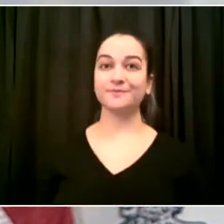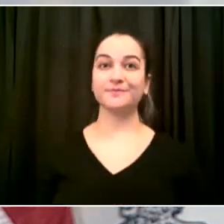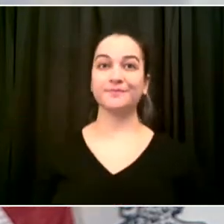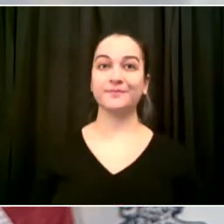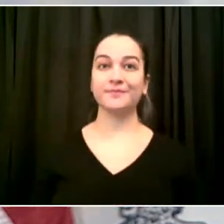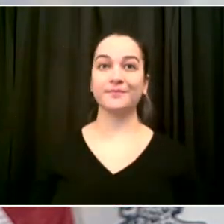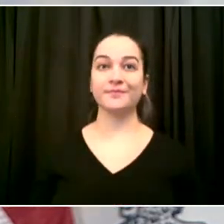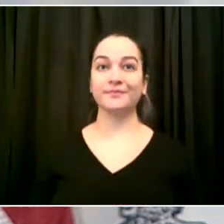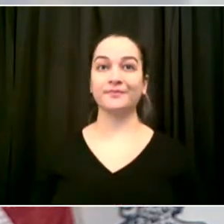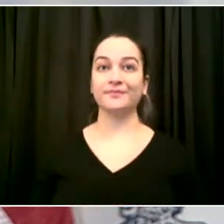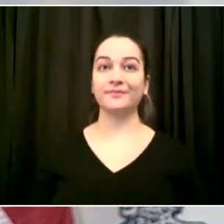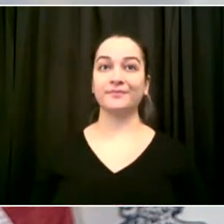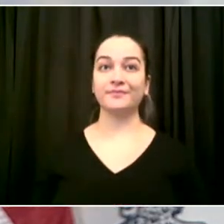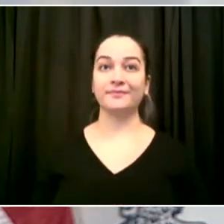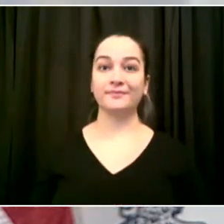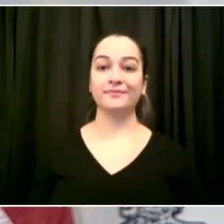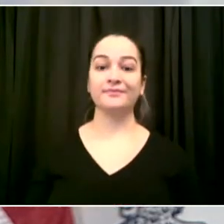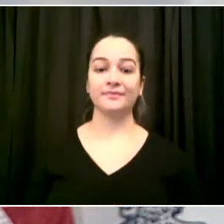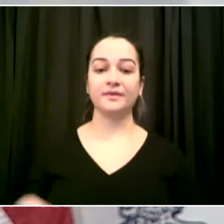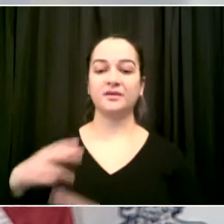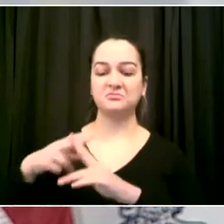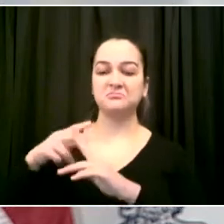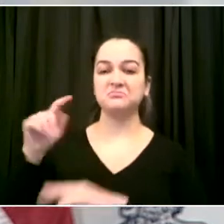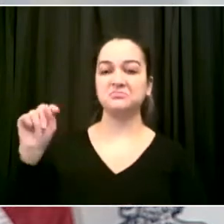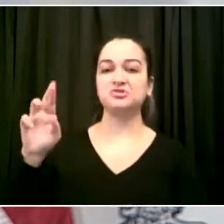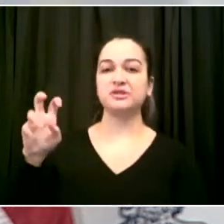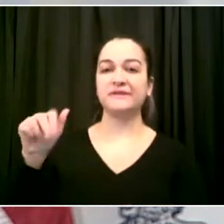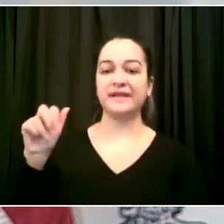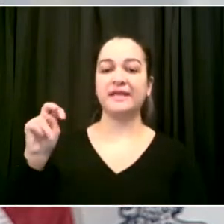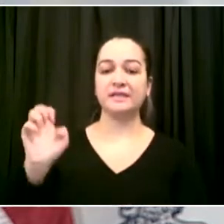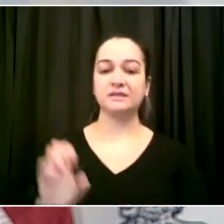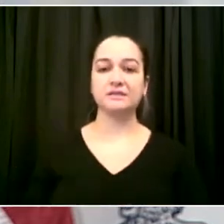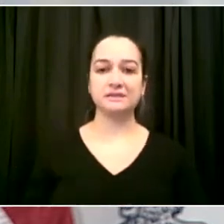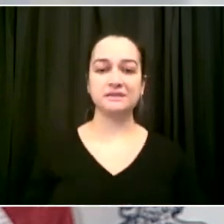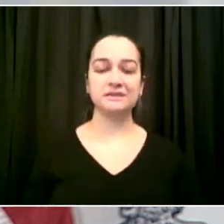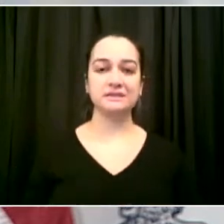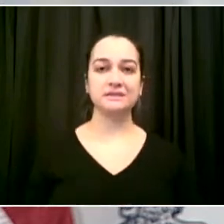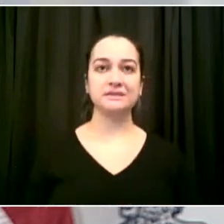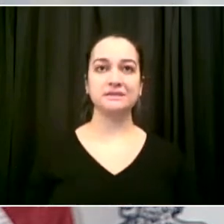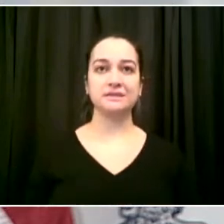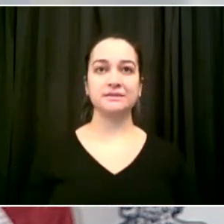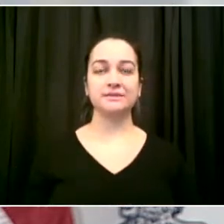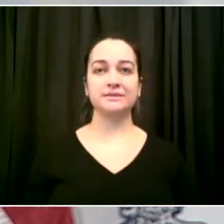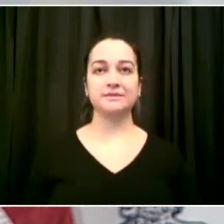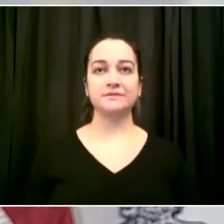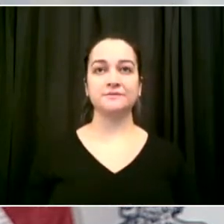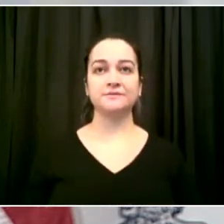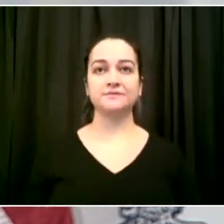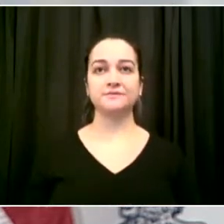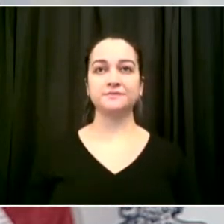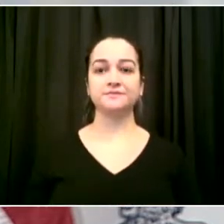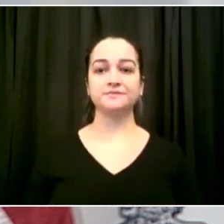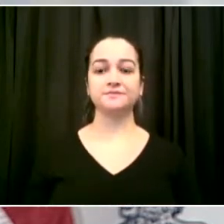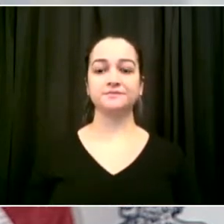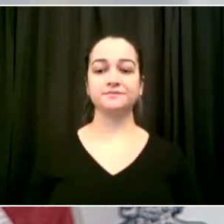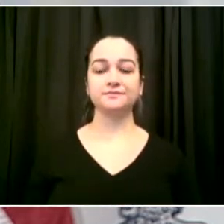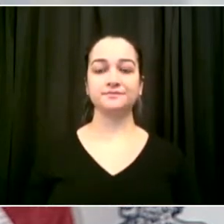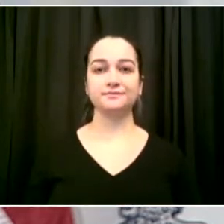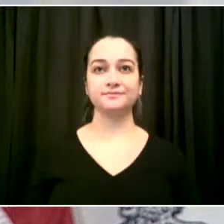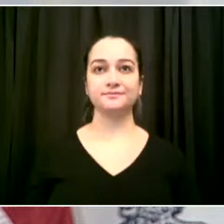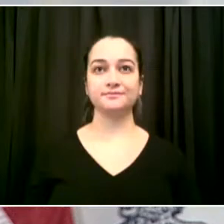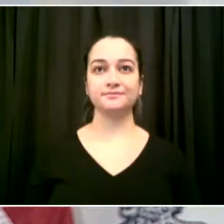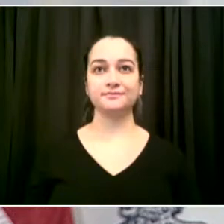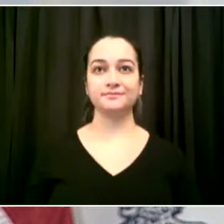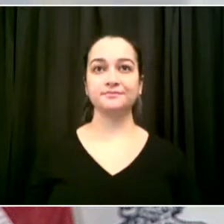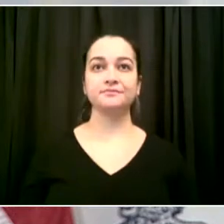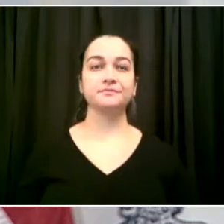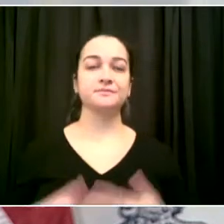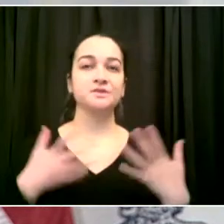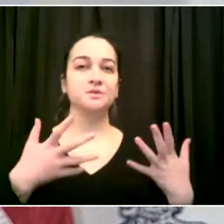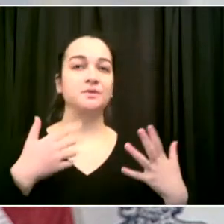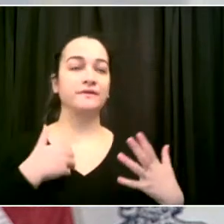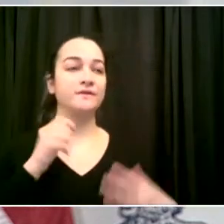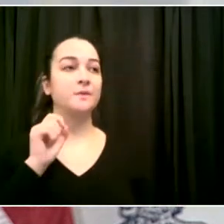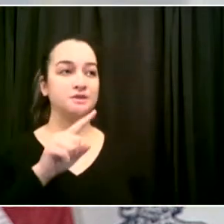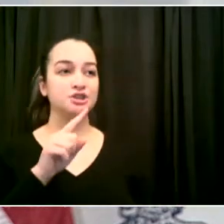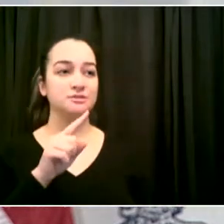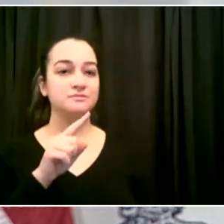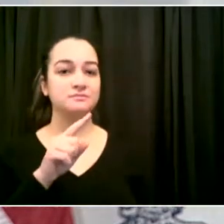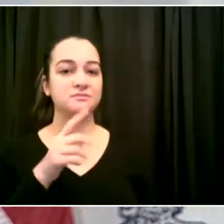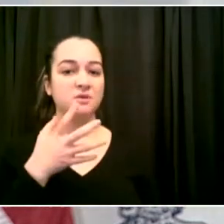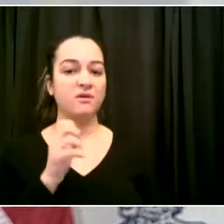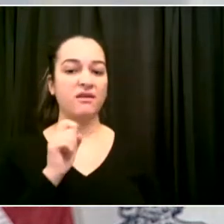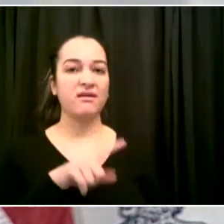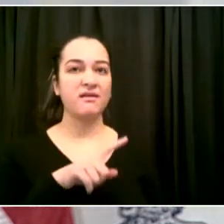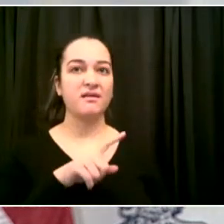FOR A MINUTE.